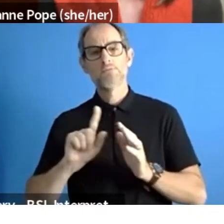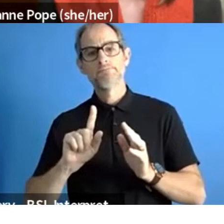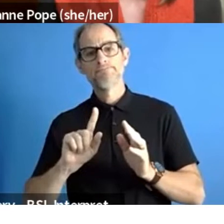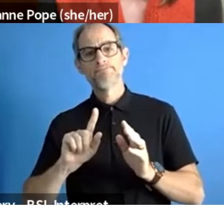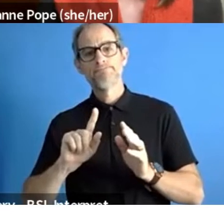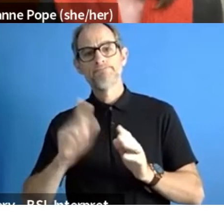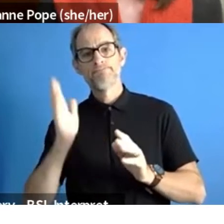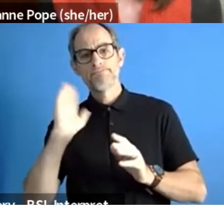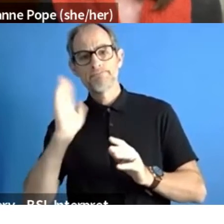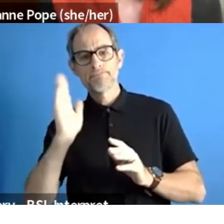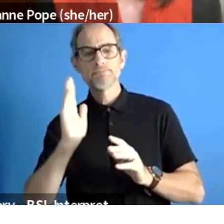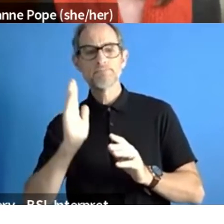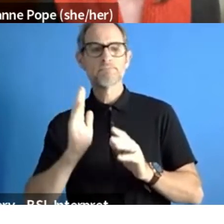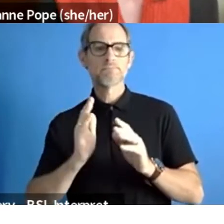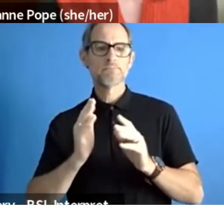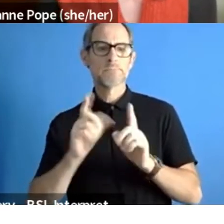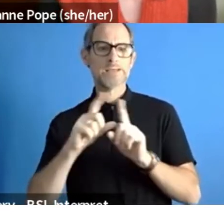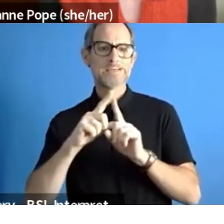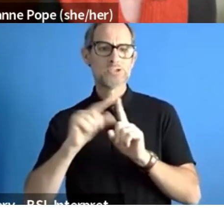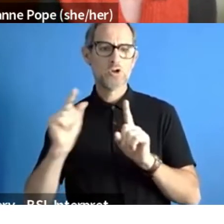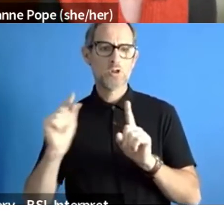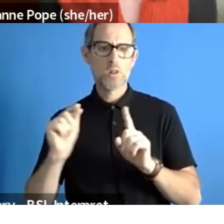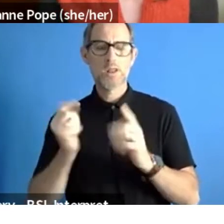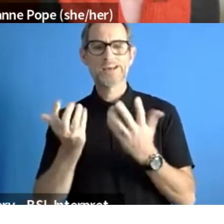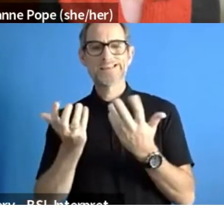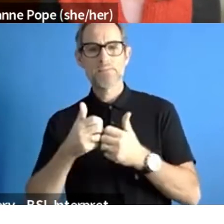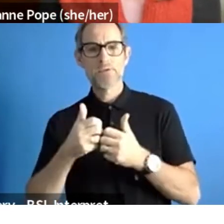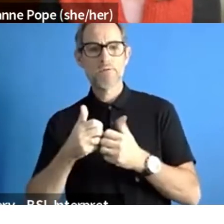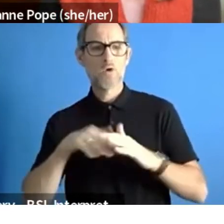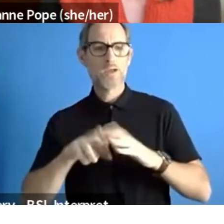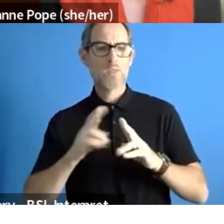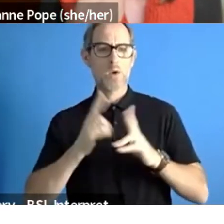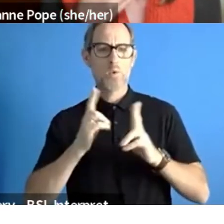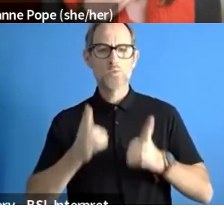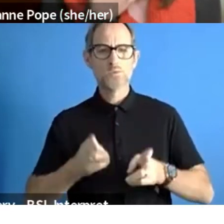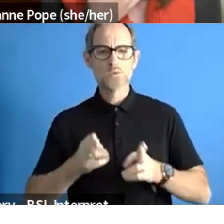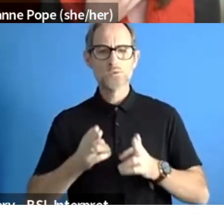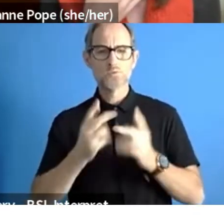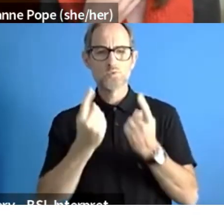digital accessibility and workplace tools and we'll start off with a quick